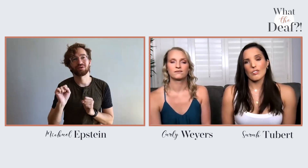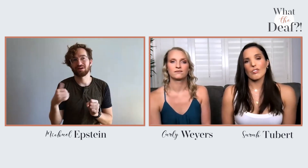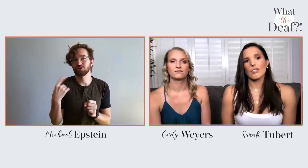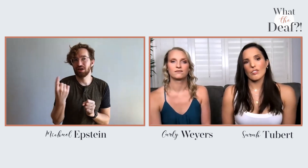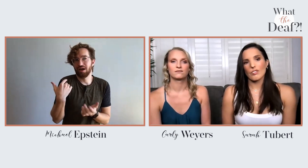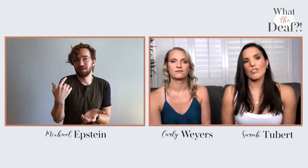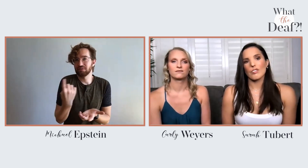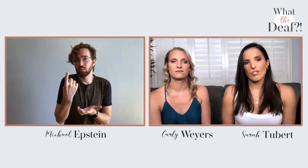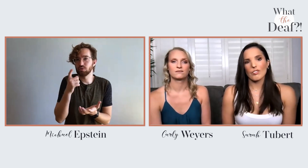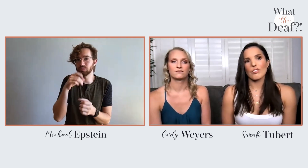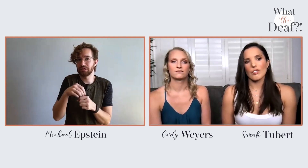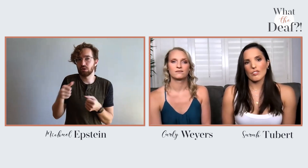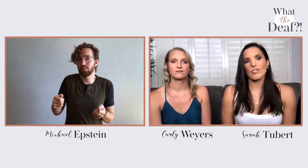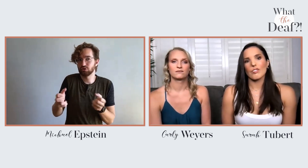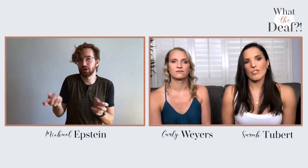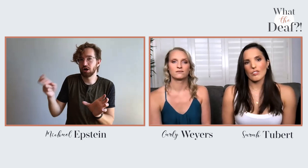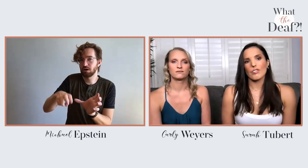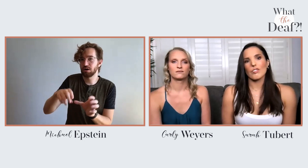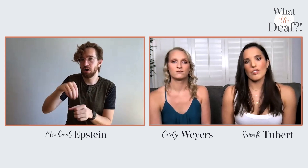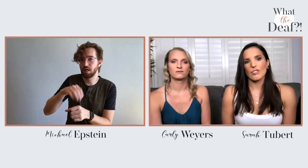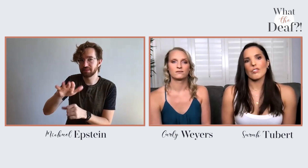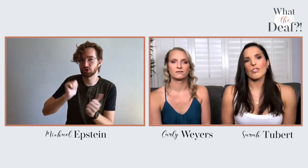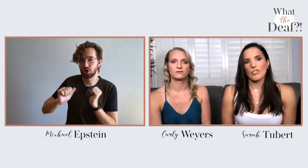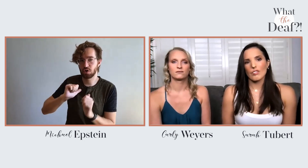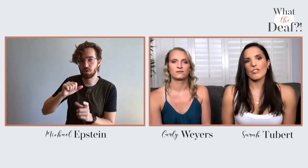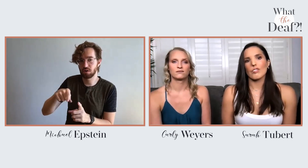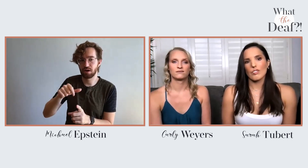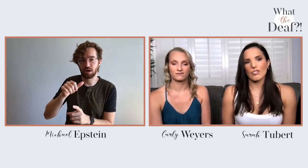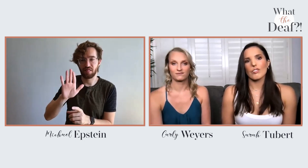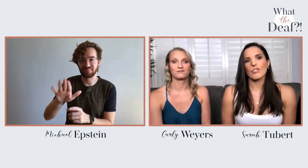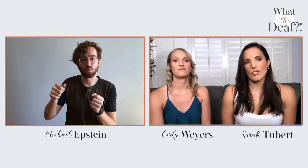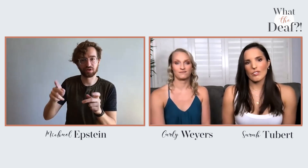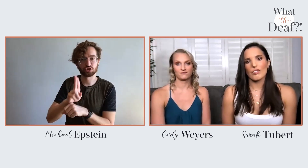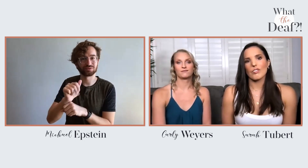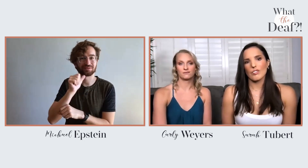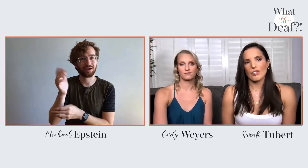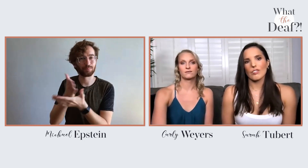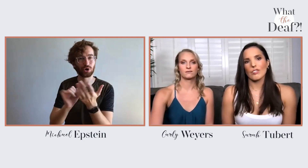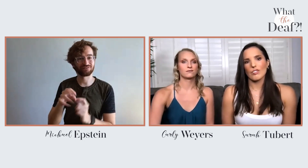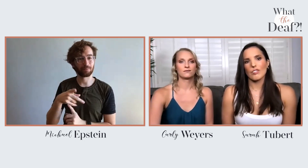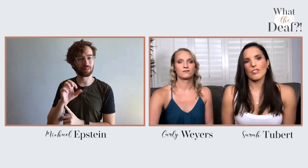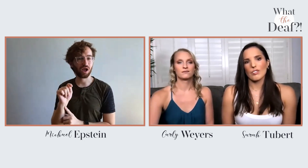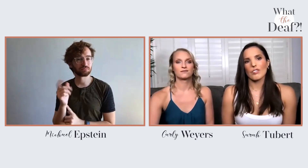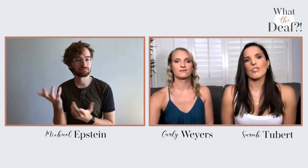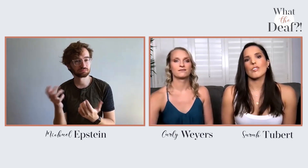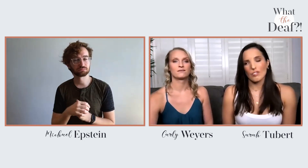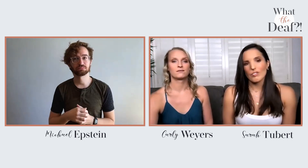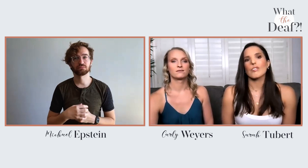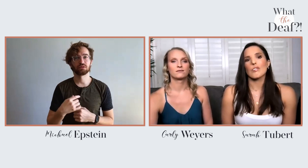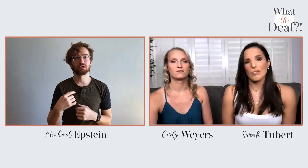So why can't we just write someone in to the show who happens to be in a wheelchair? It doesn't have to be a part of the plot in order to write that in.